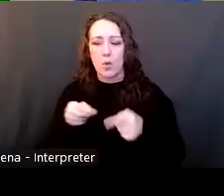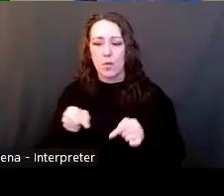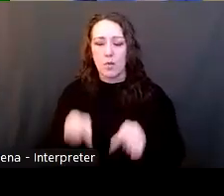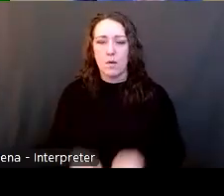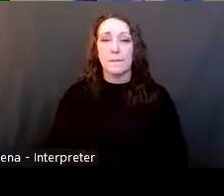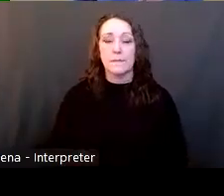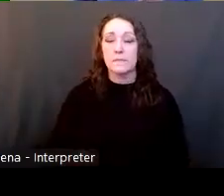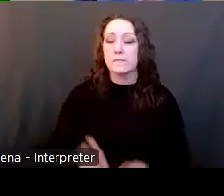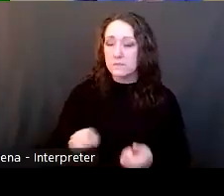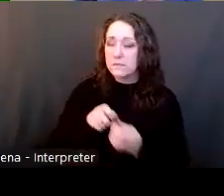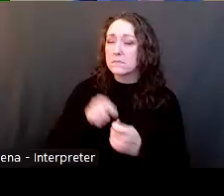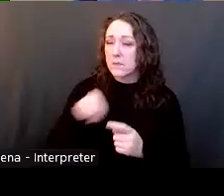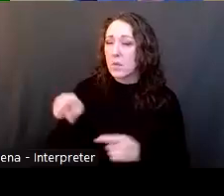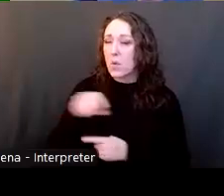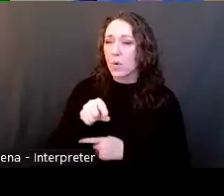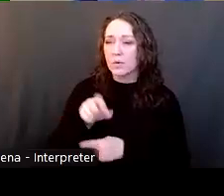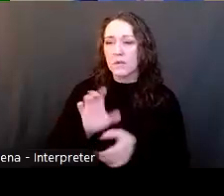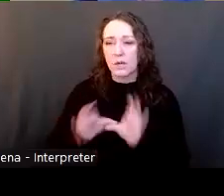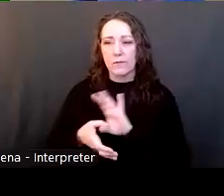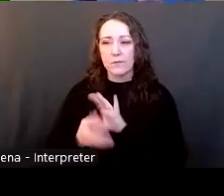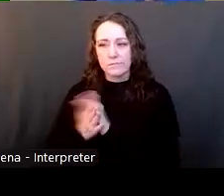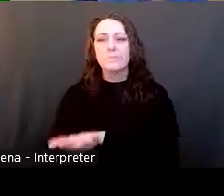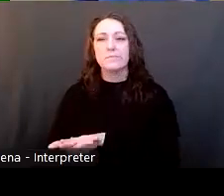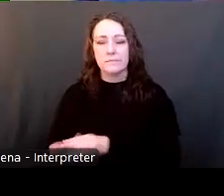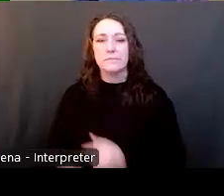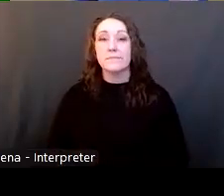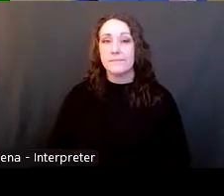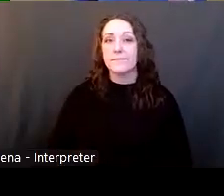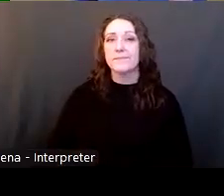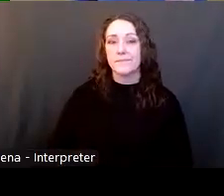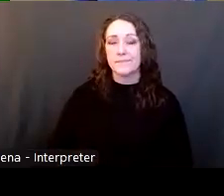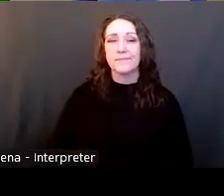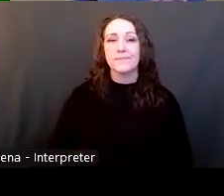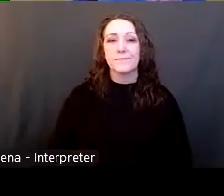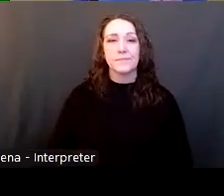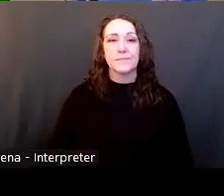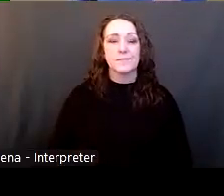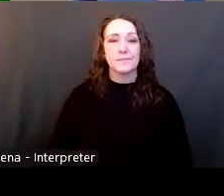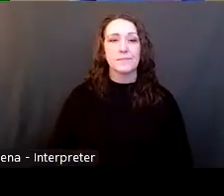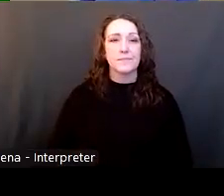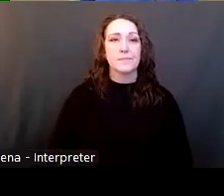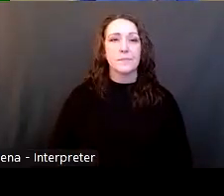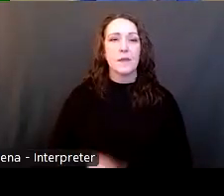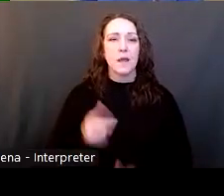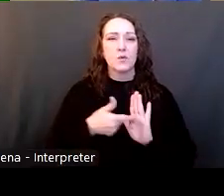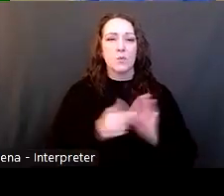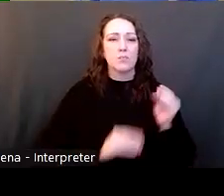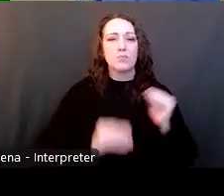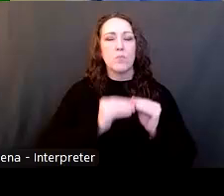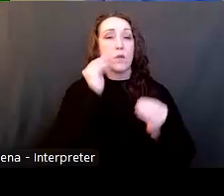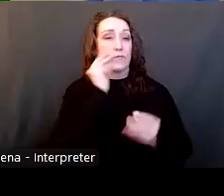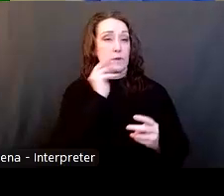especially in those who converted um this shows a a little little additional information about that